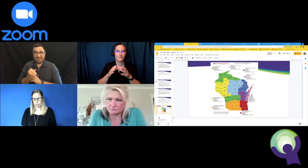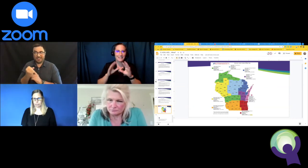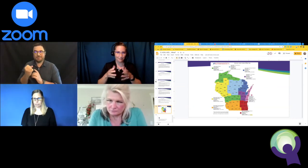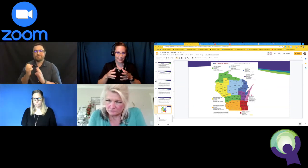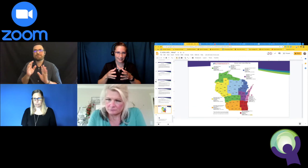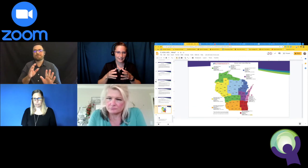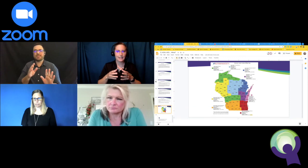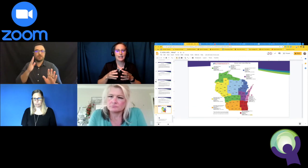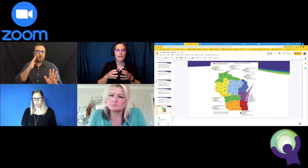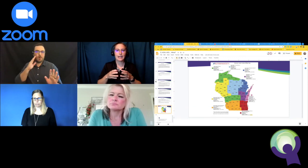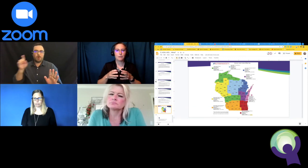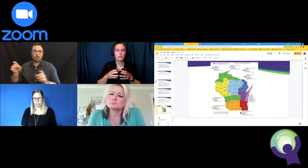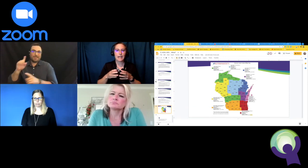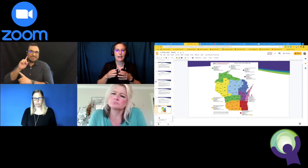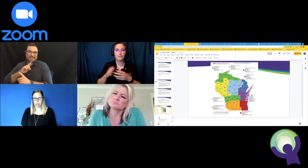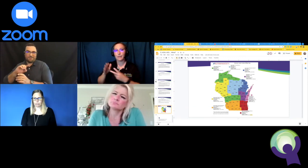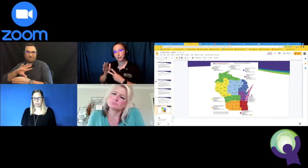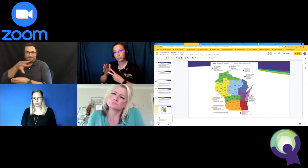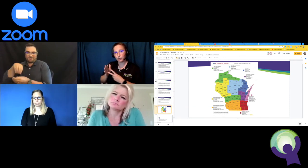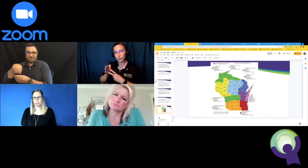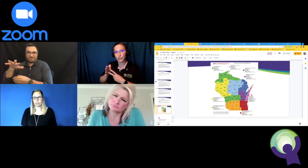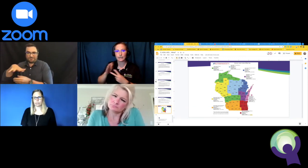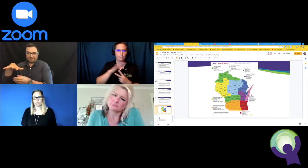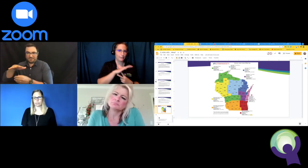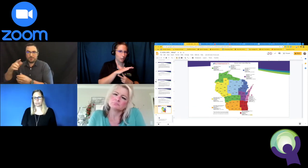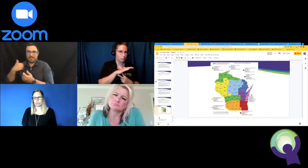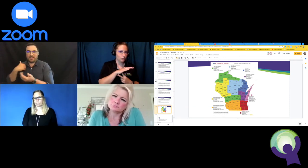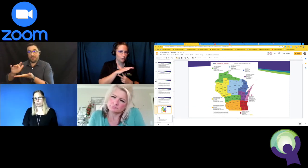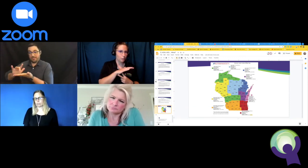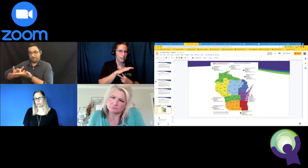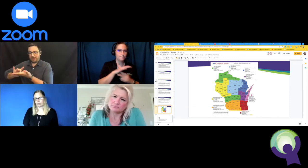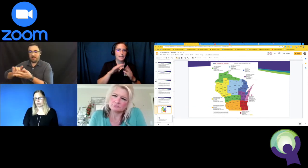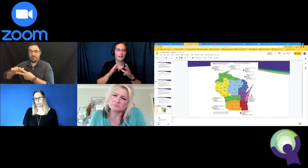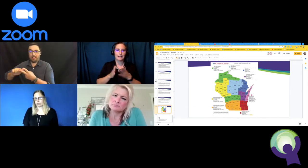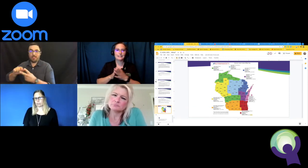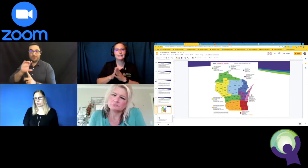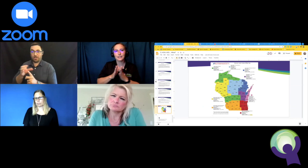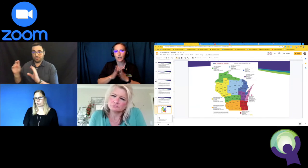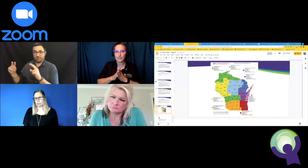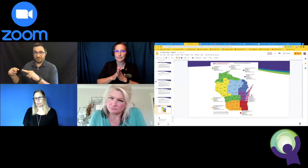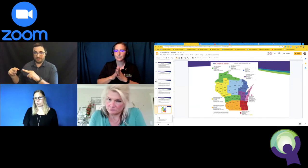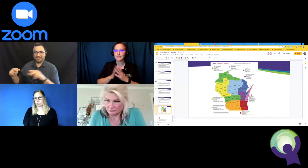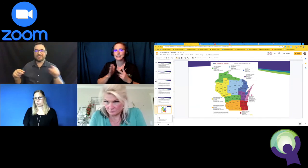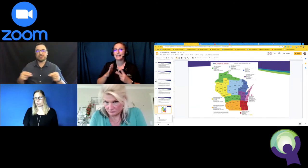deafness and we have the medical viewpoint and we have the cultural viewpoint. I like to think of the autism society as